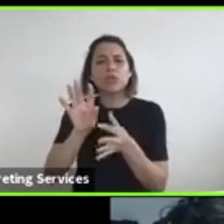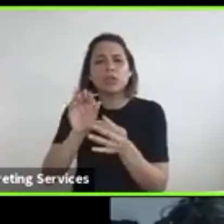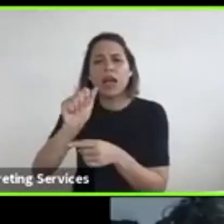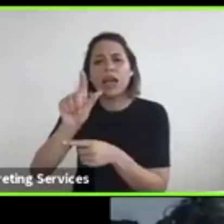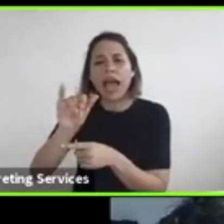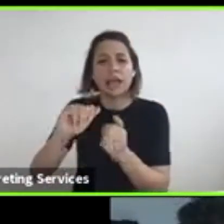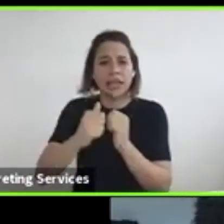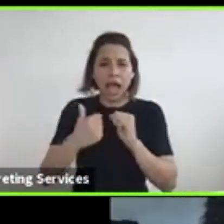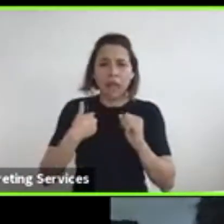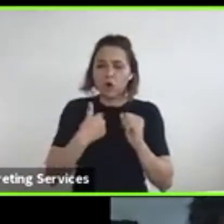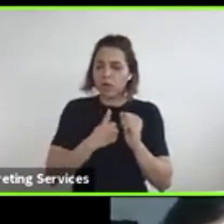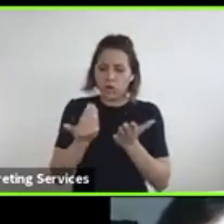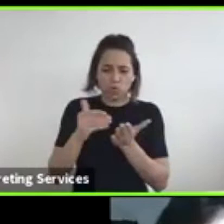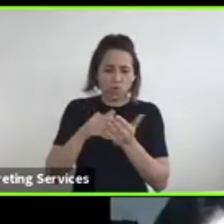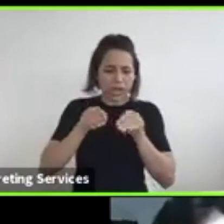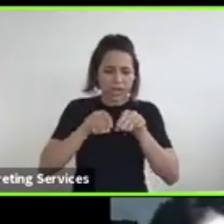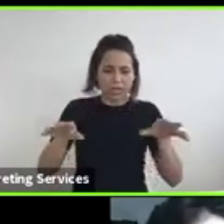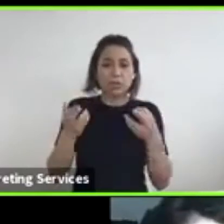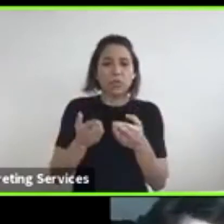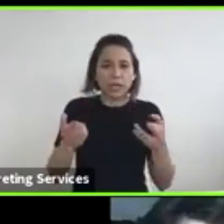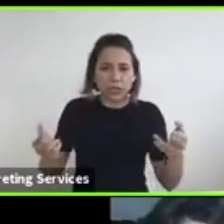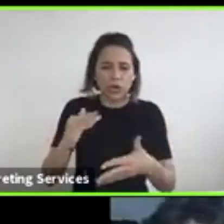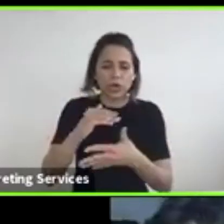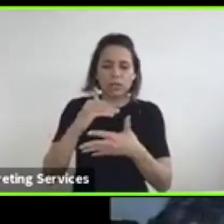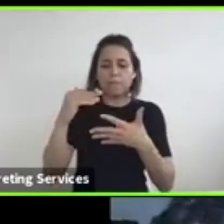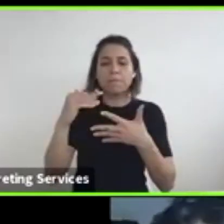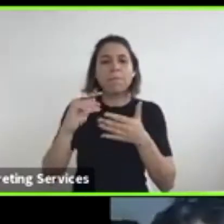RESOURCES? HOW ARE WE SHIFTING POWER?